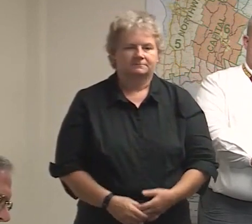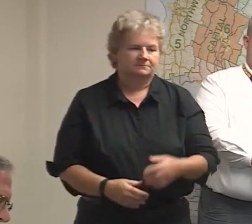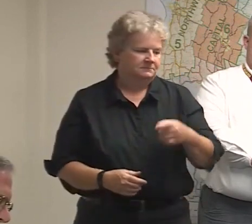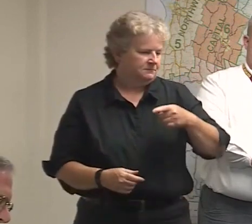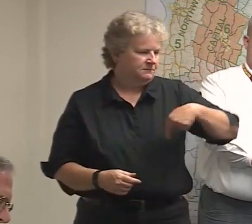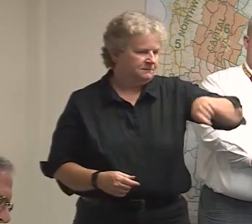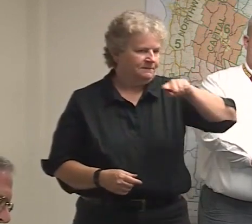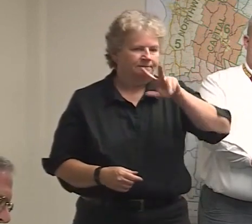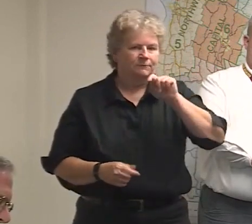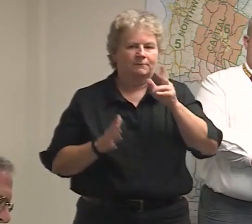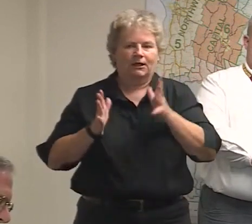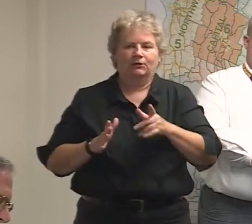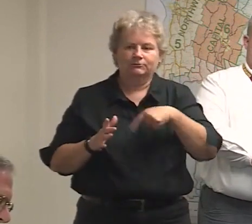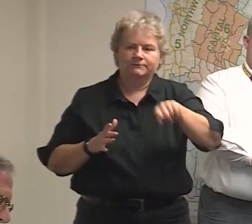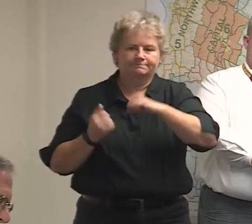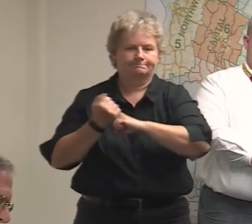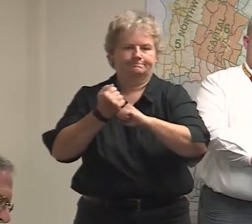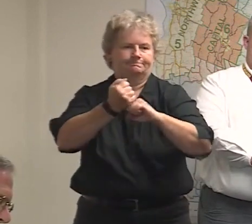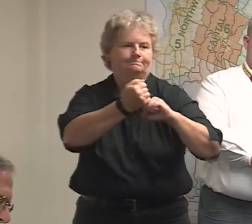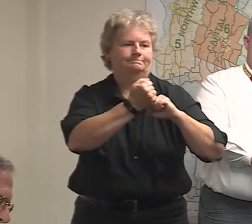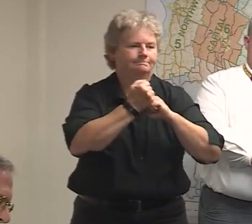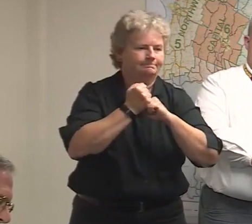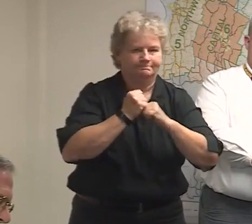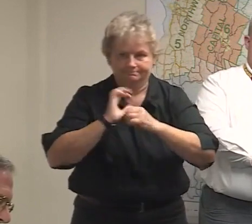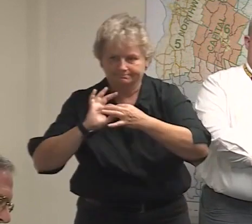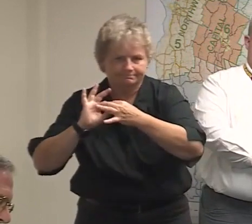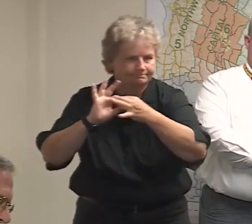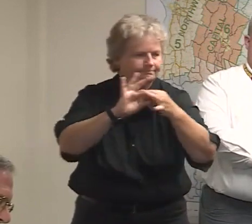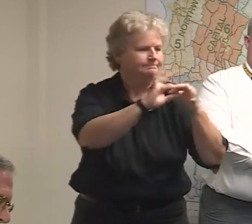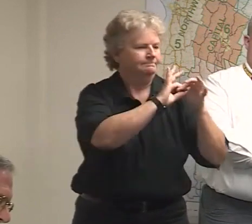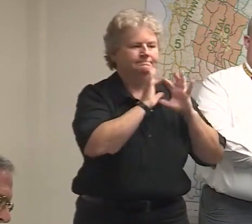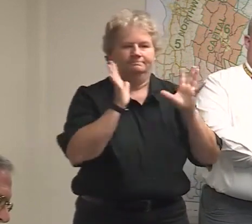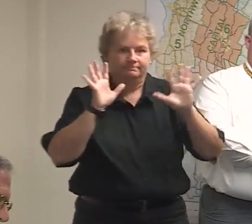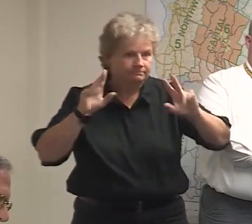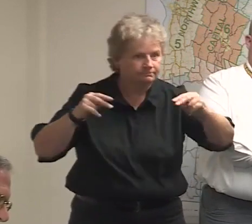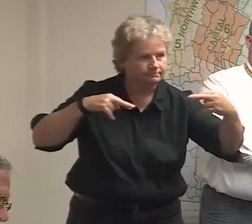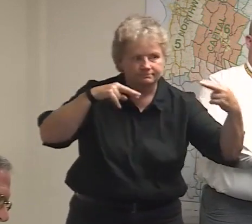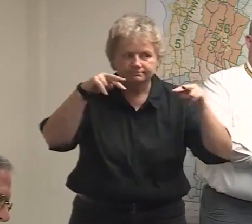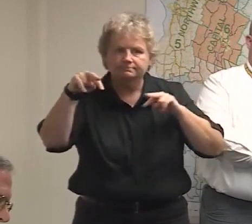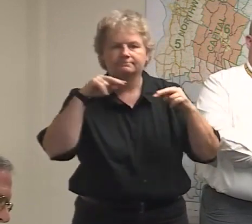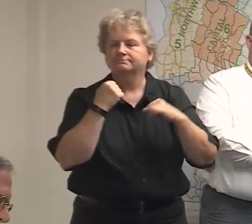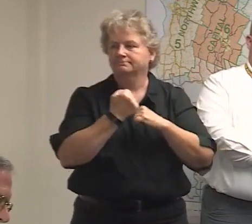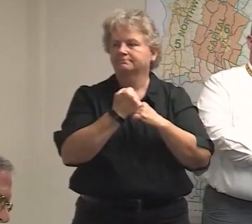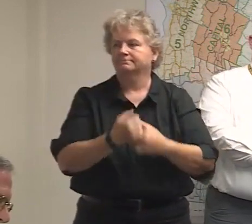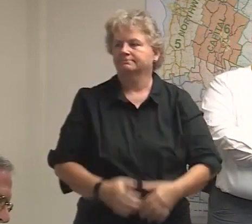YOU KNOW, WE’VE TALKED A LOT ABOUT DURING THE PANDEMIC ABOUT BREAKING DOWN ALL THE SILOS BETWEEN AGENCIES AND DEPARTMENTS.